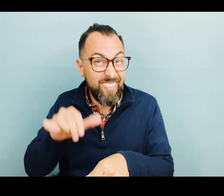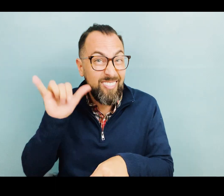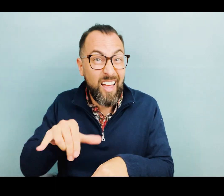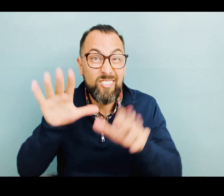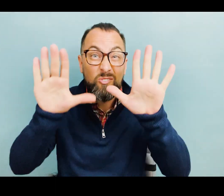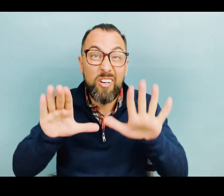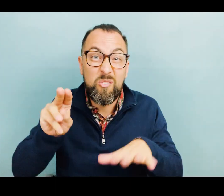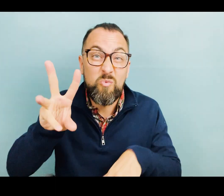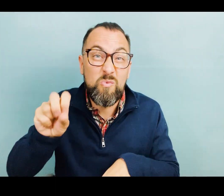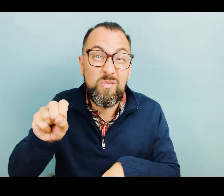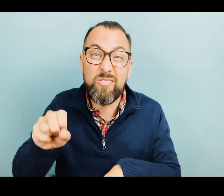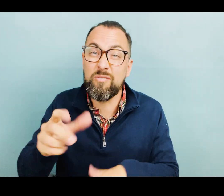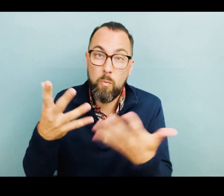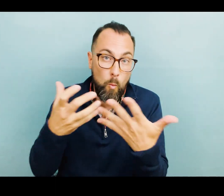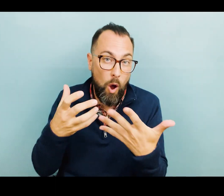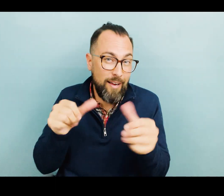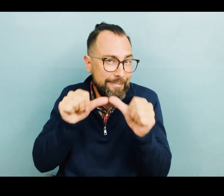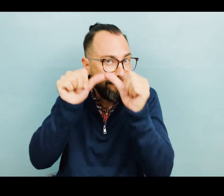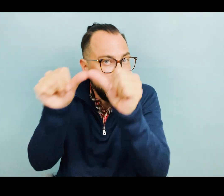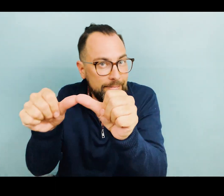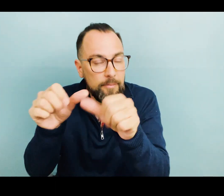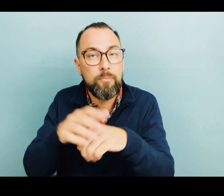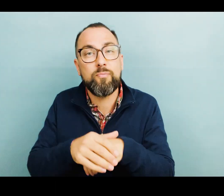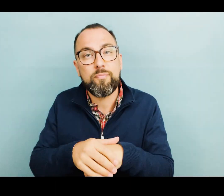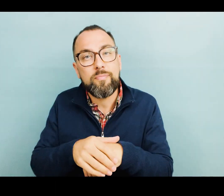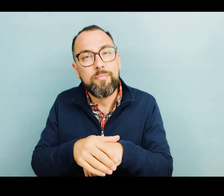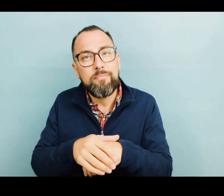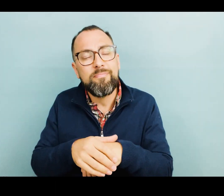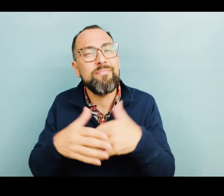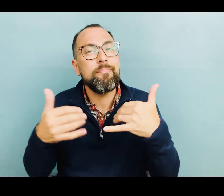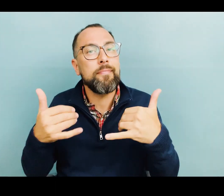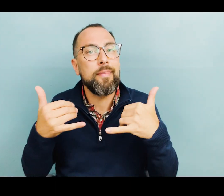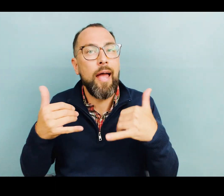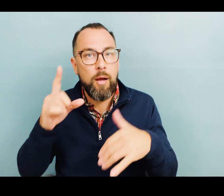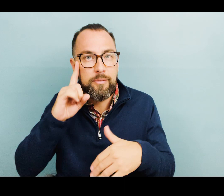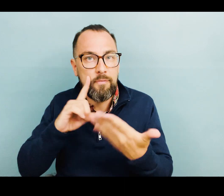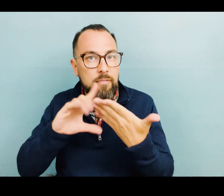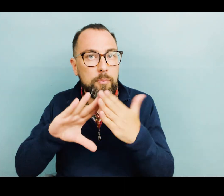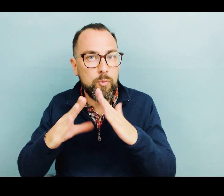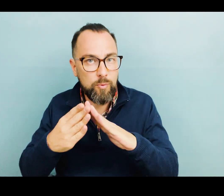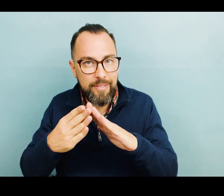people to go back to work. This is great news, we want to continue this trend.